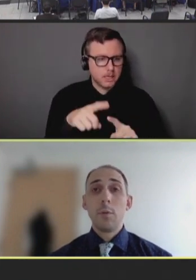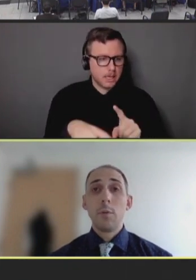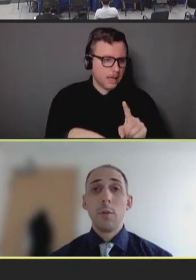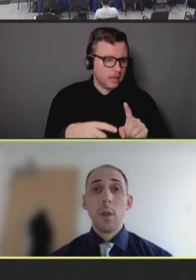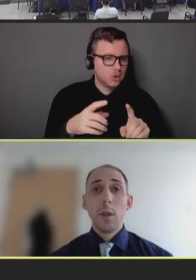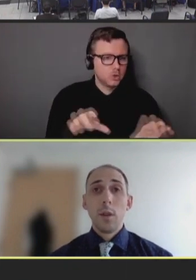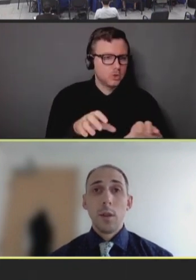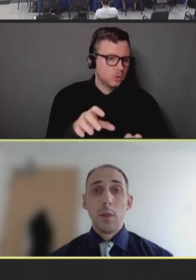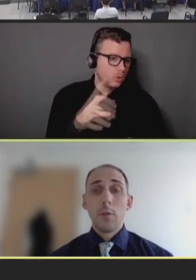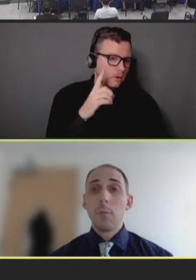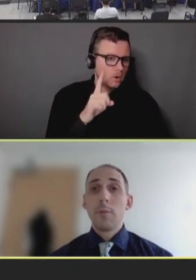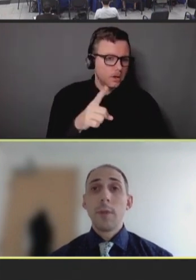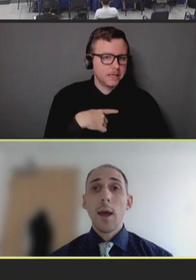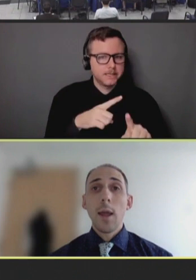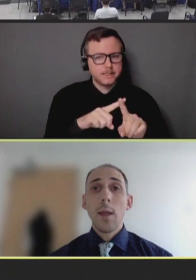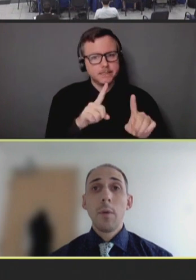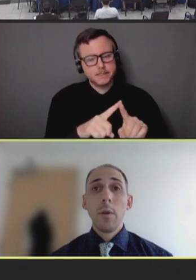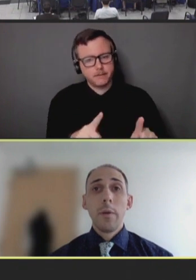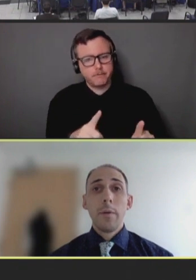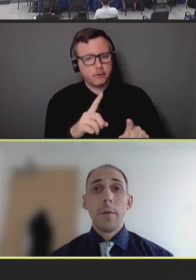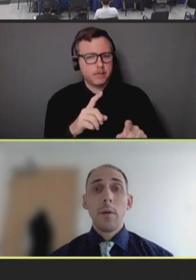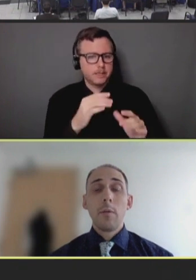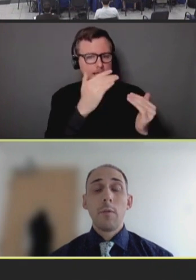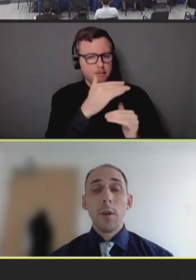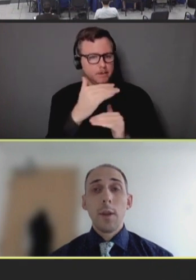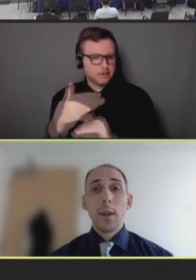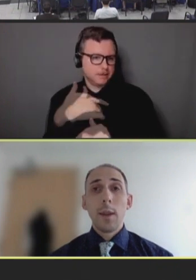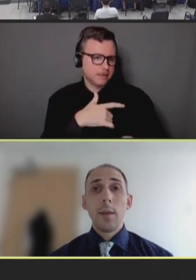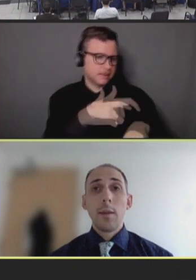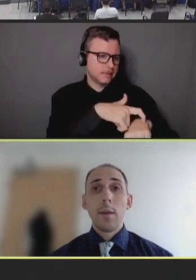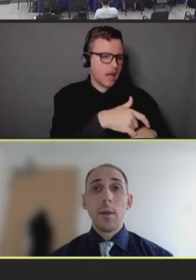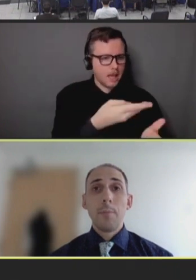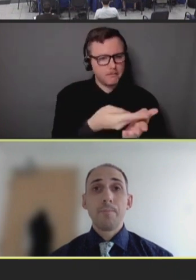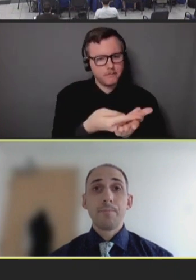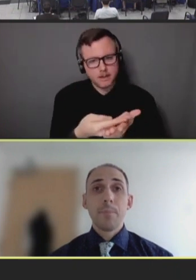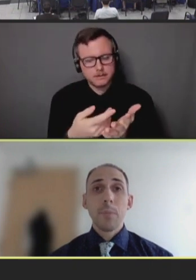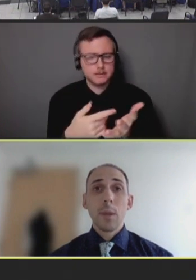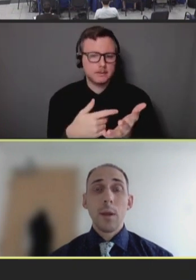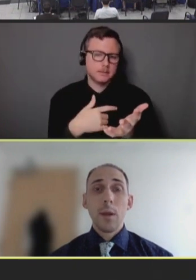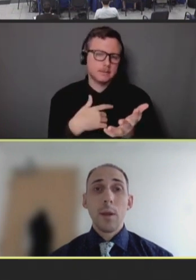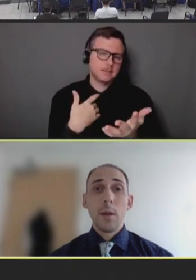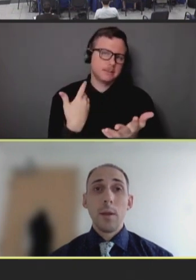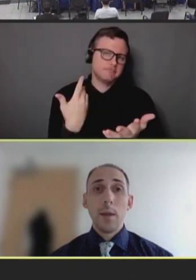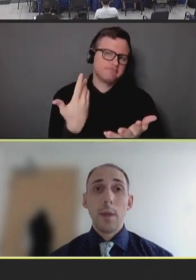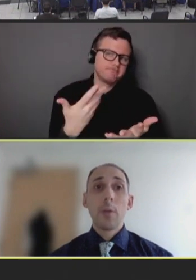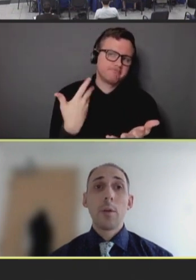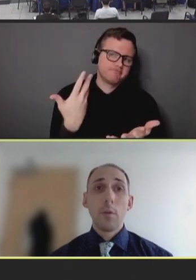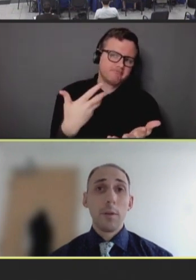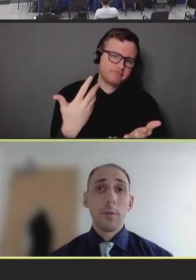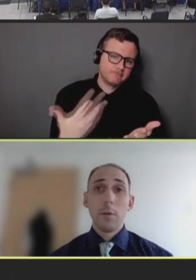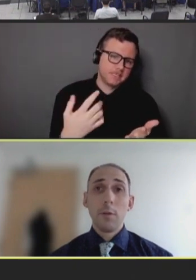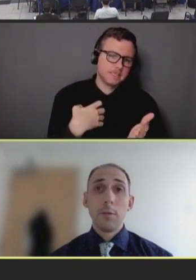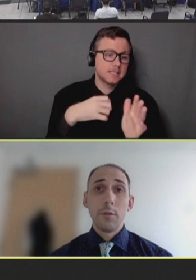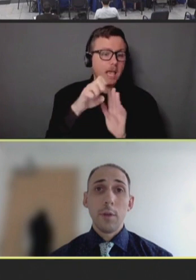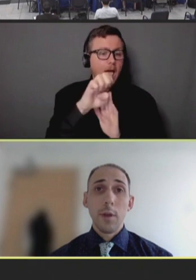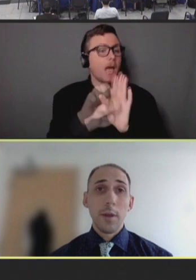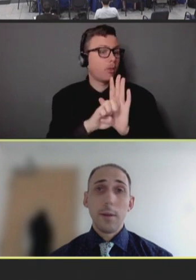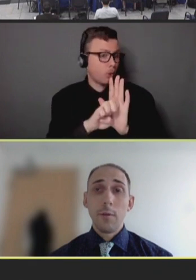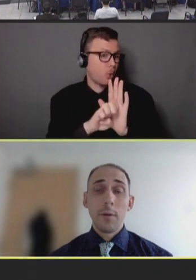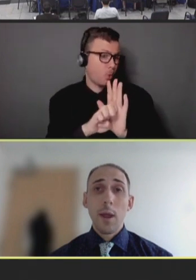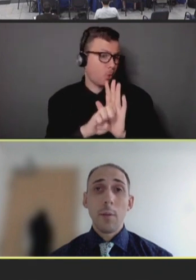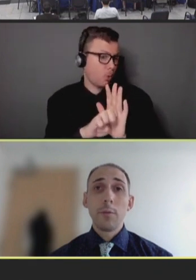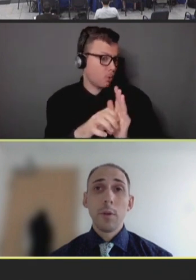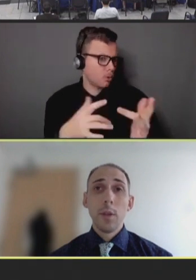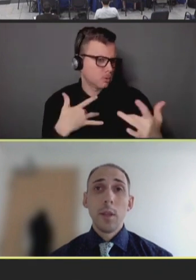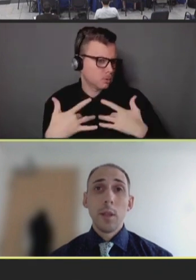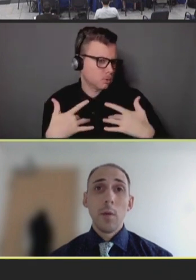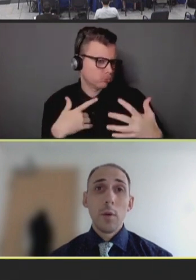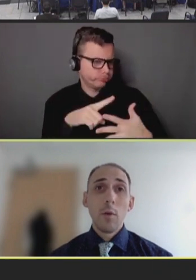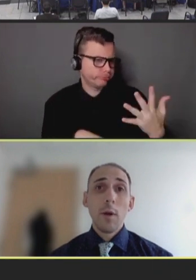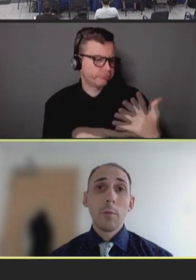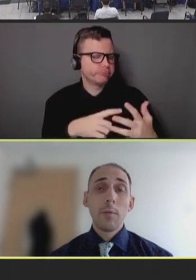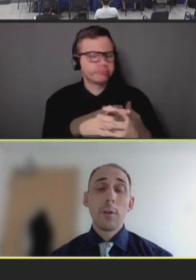both in terms of time, of funding, and ethical concerns at different times, we do have observational